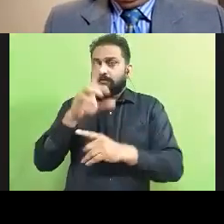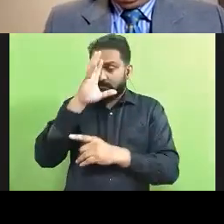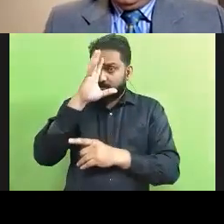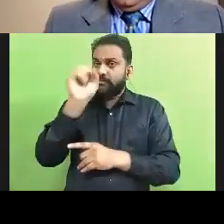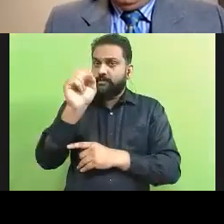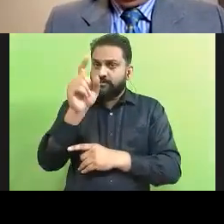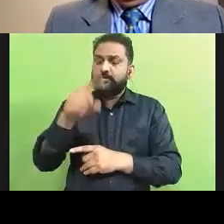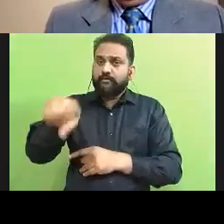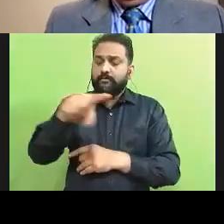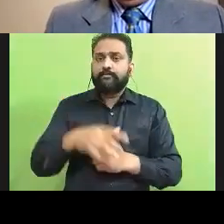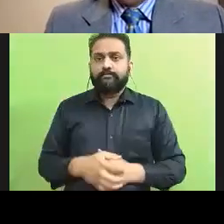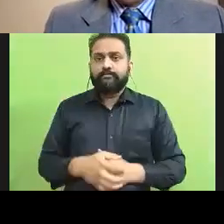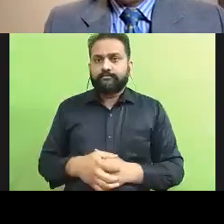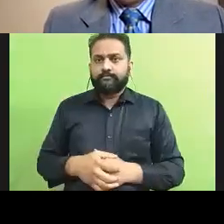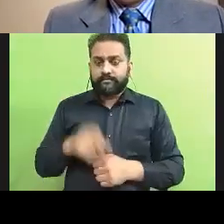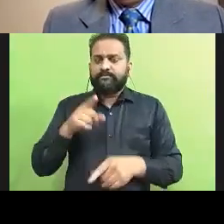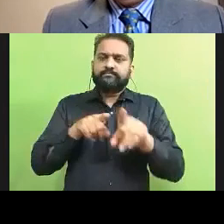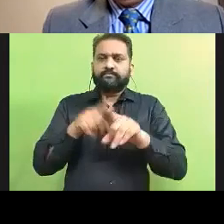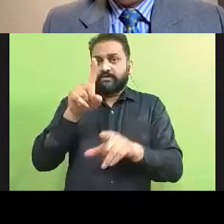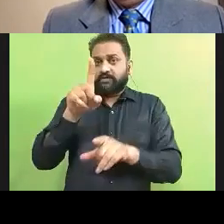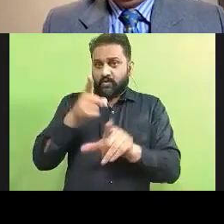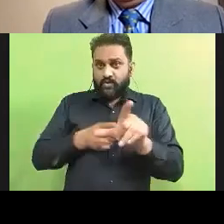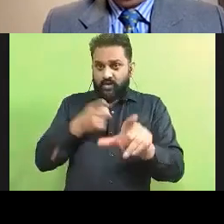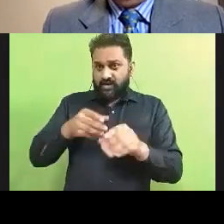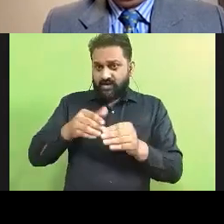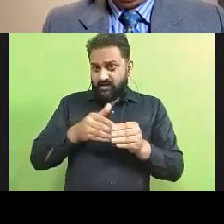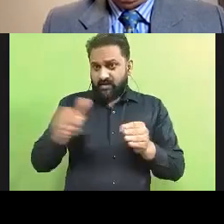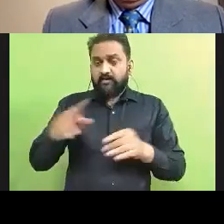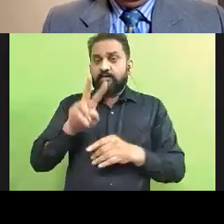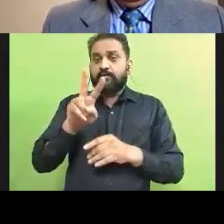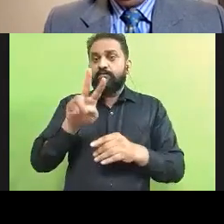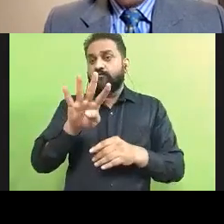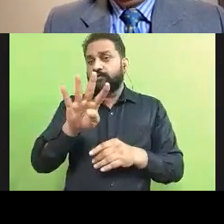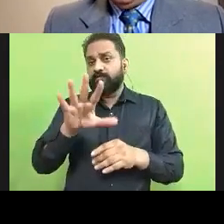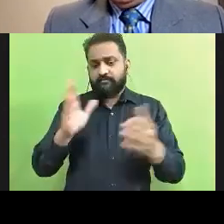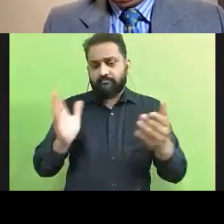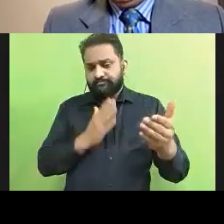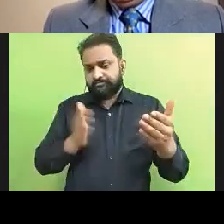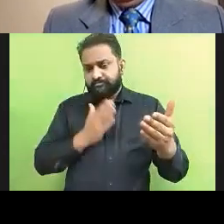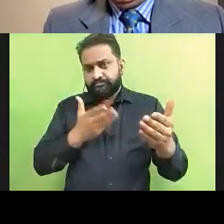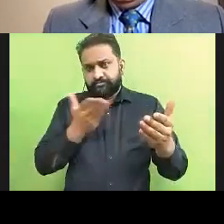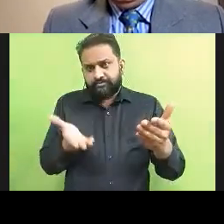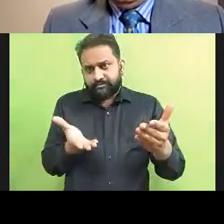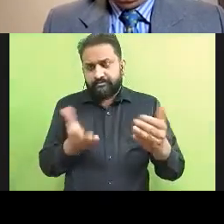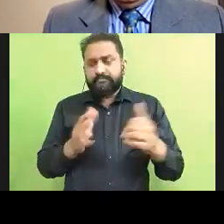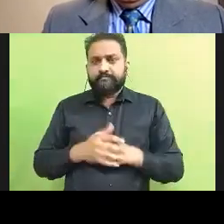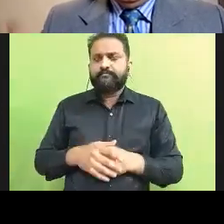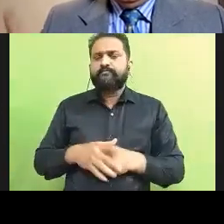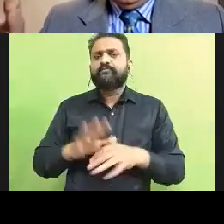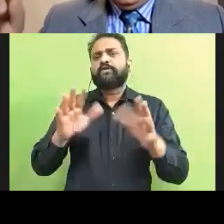say this here you have 45 pages and you are recording something then